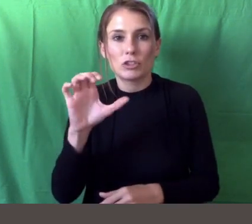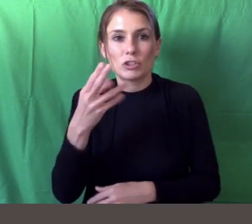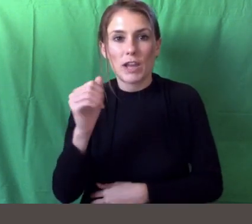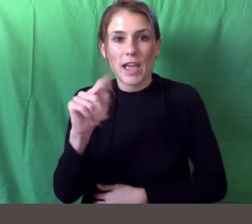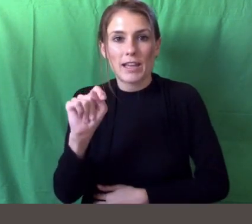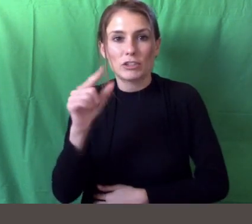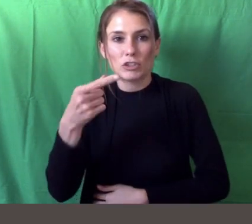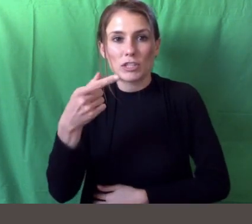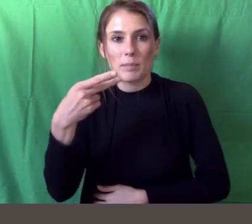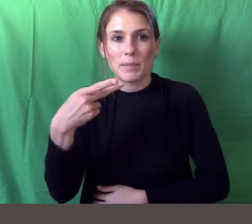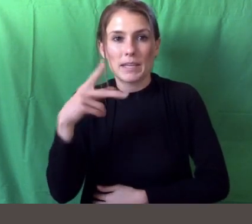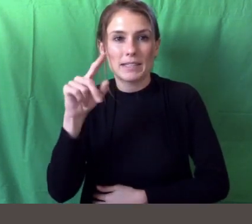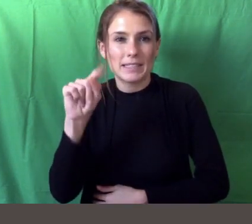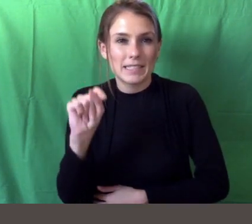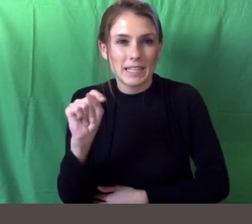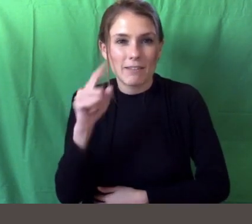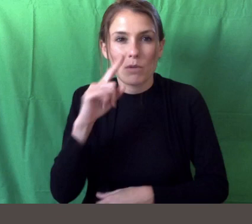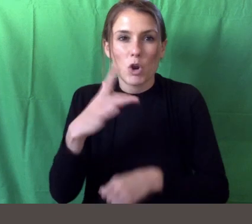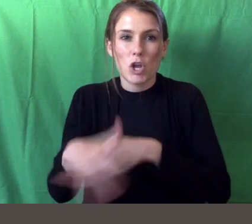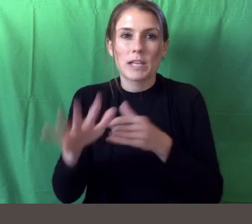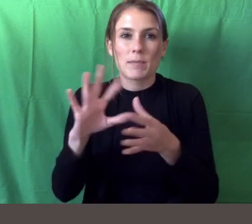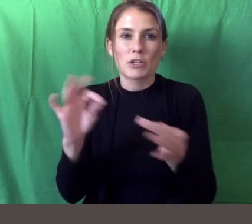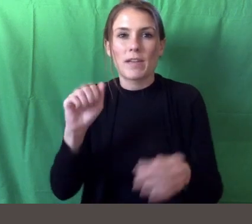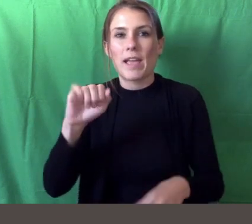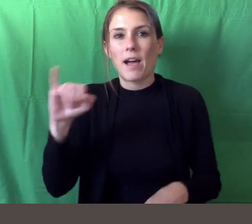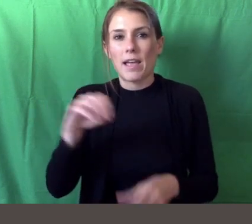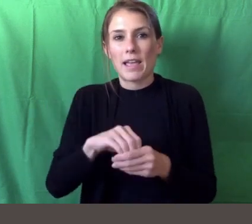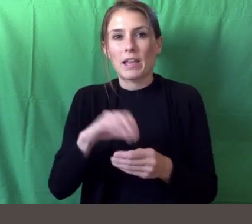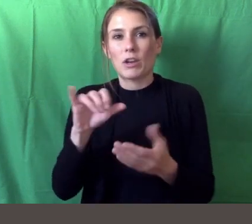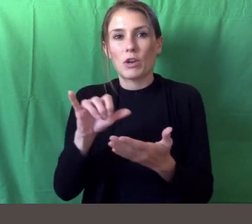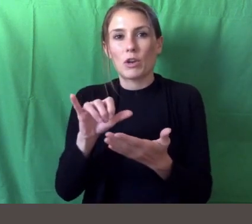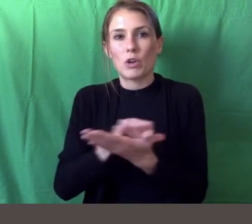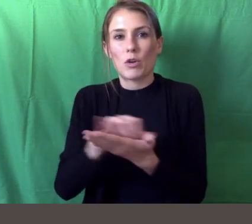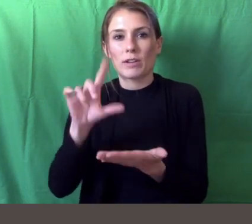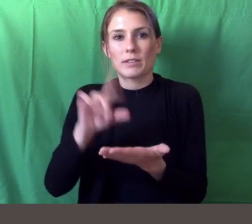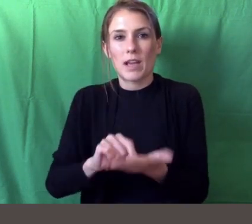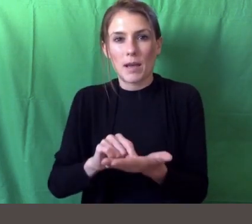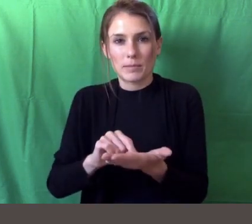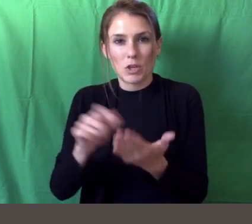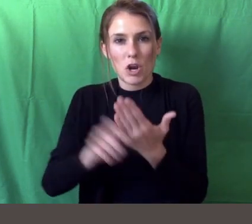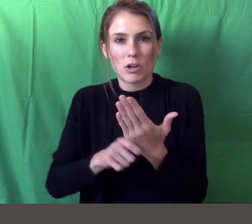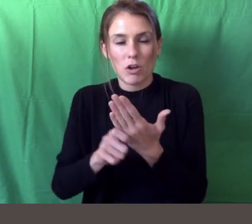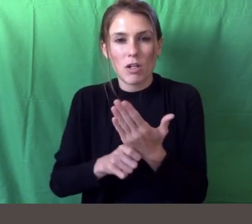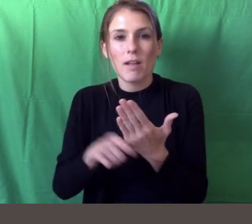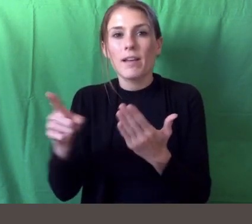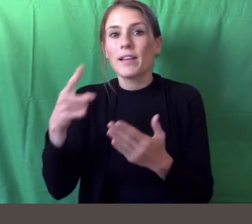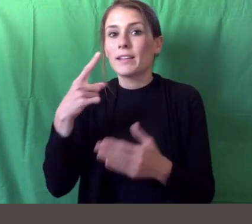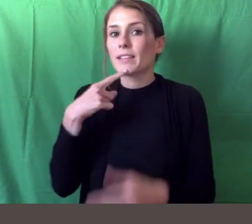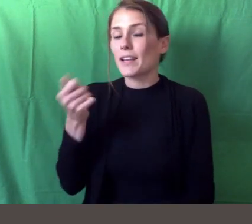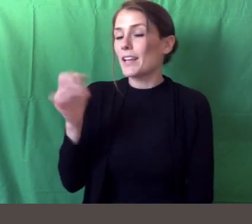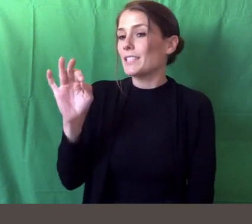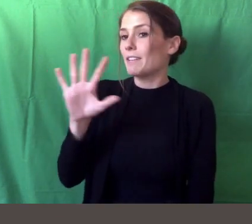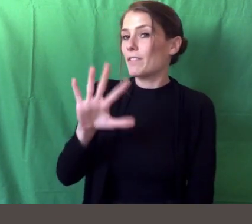Times articles, and it replied with an article from July 10, 1956, which did not exist, although